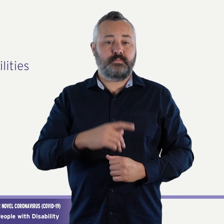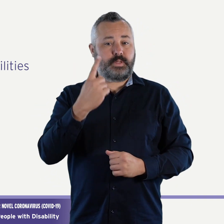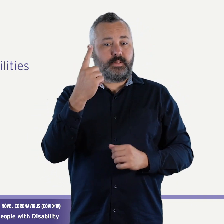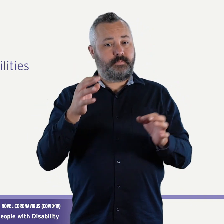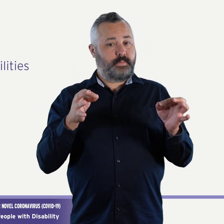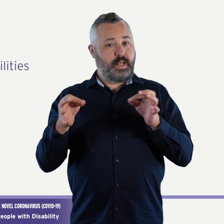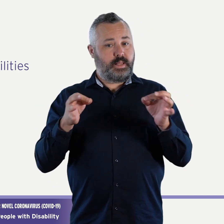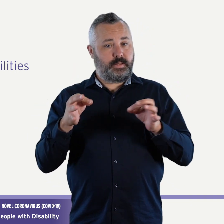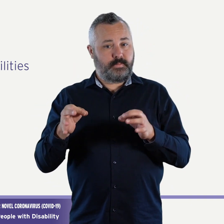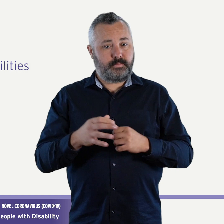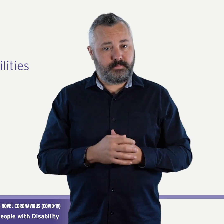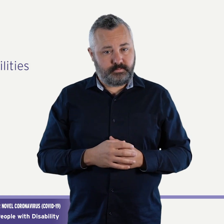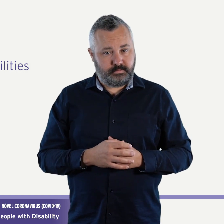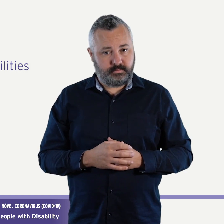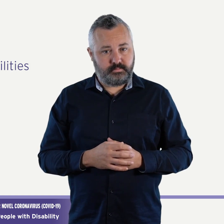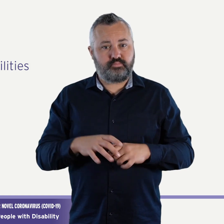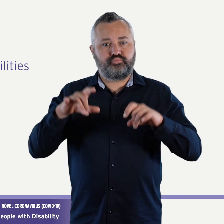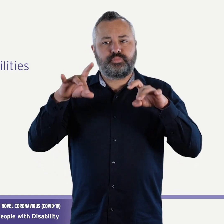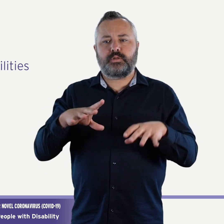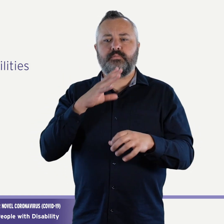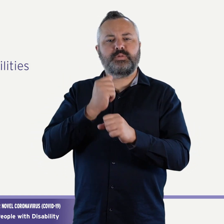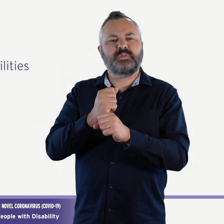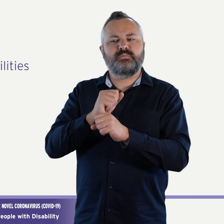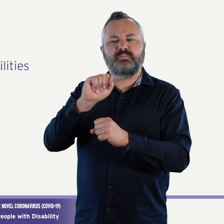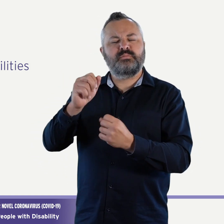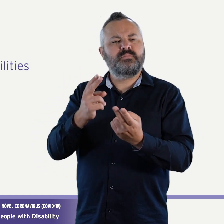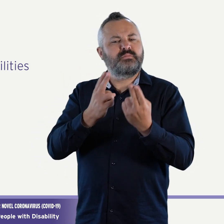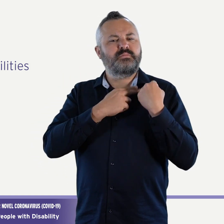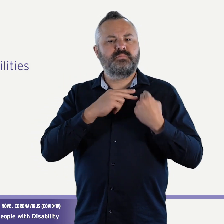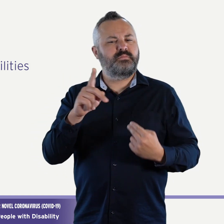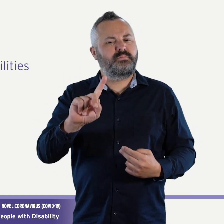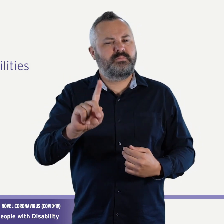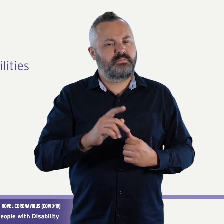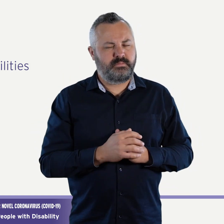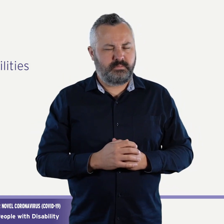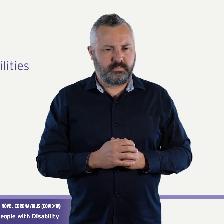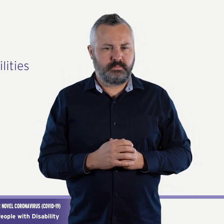1. Planning: The Australian Government will undertake: